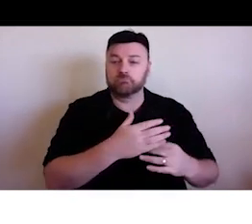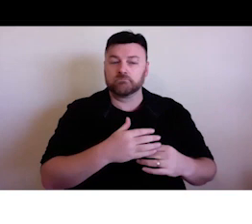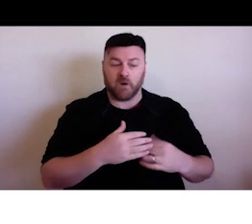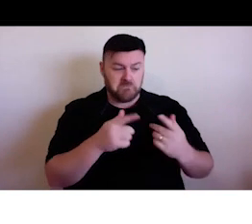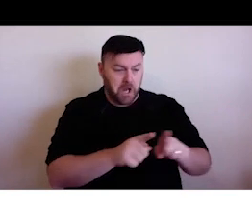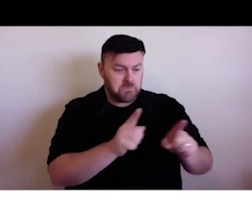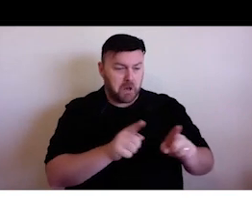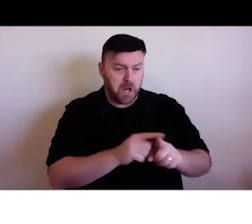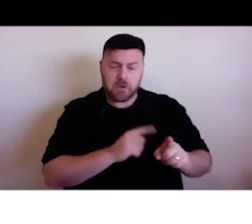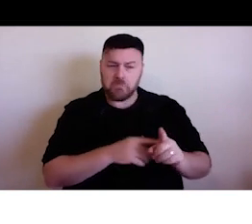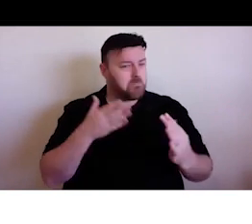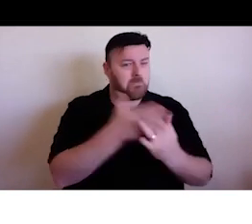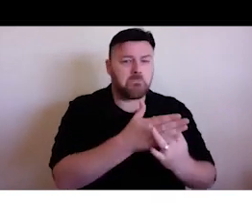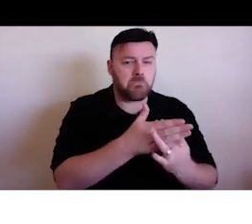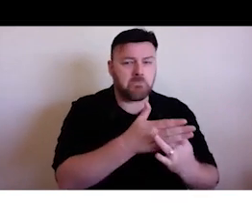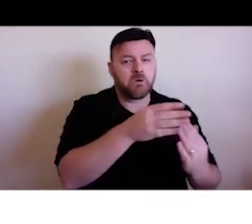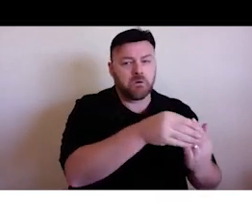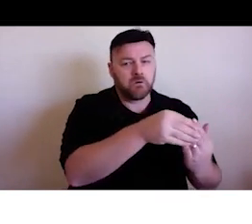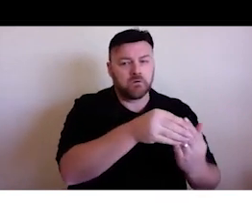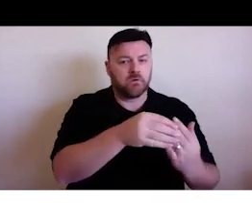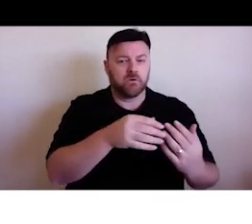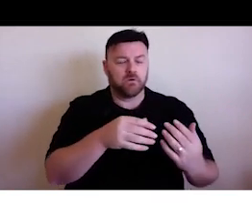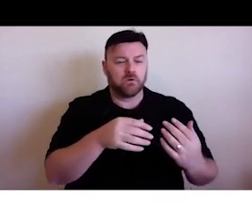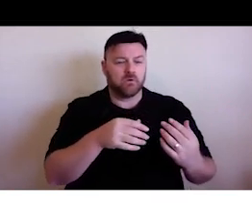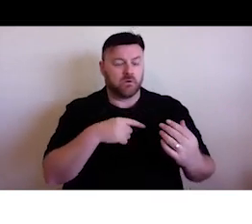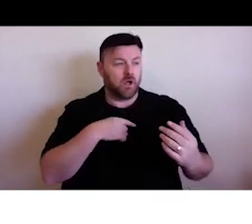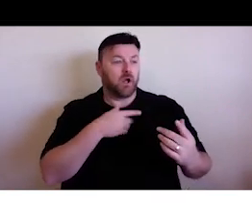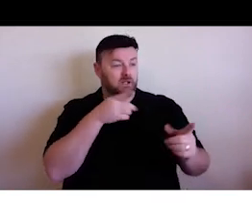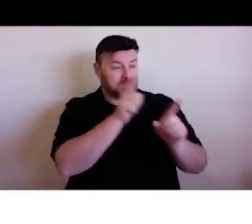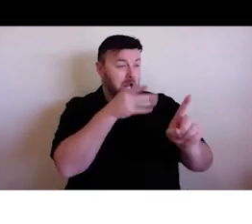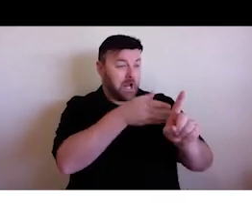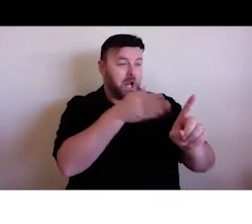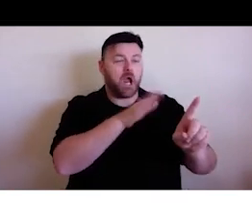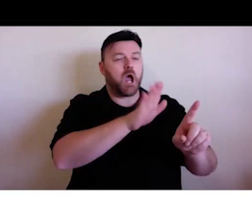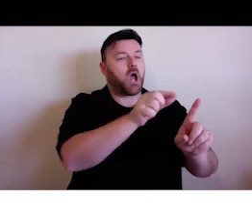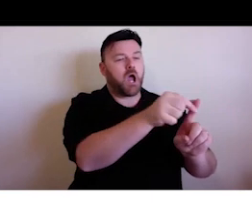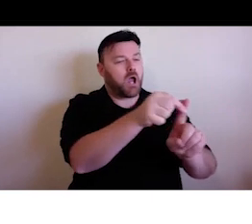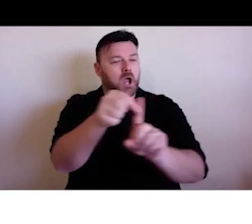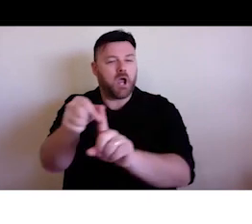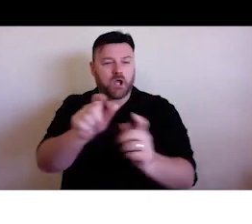it away from the way things are to the way things could be, the way